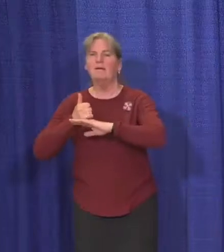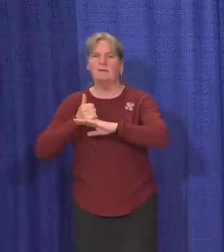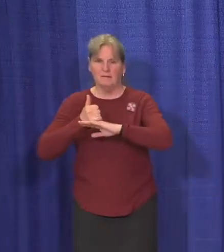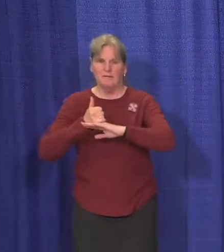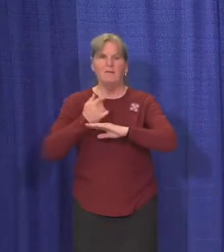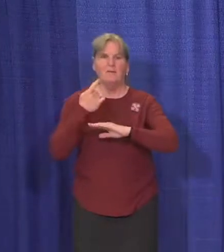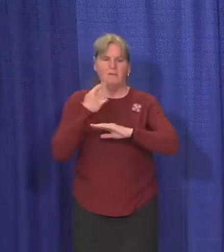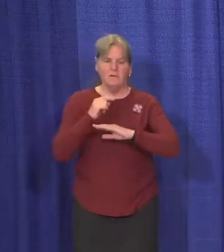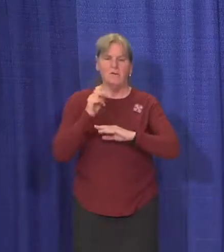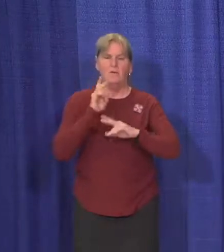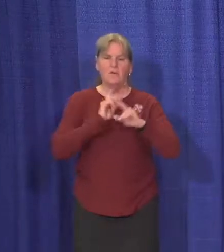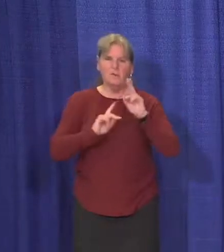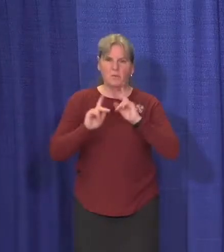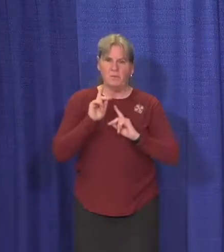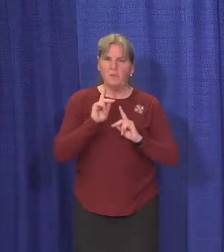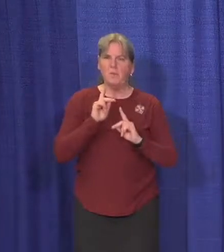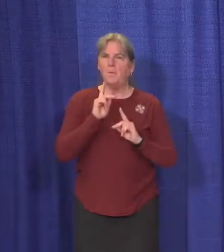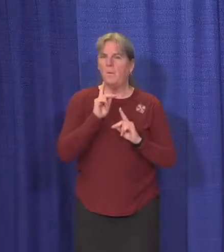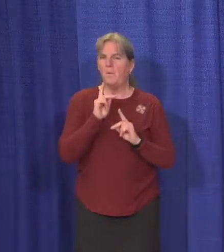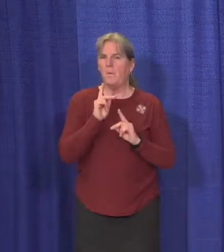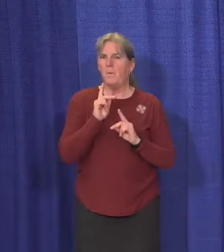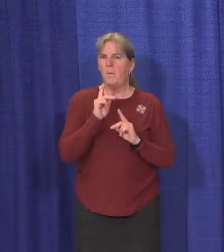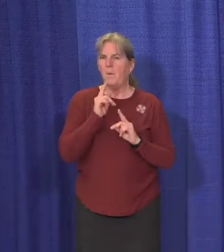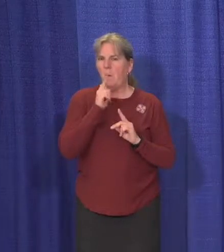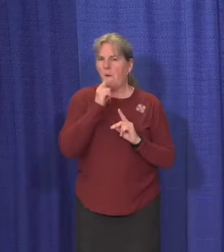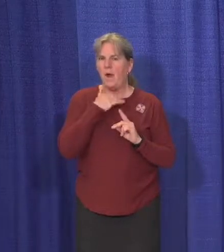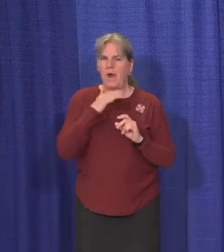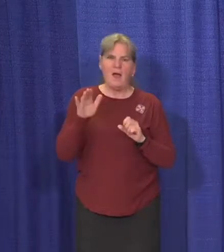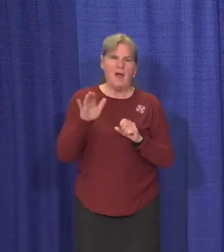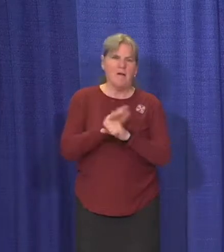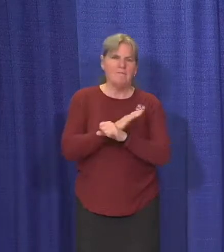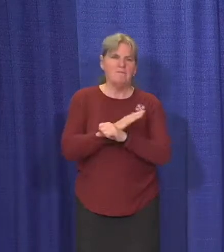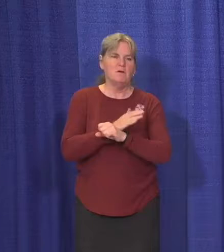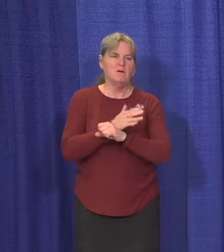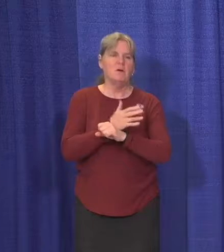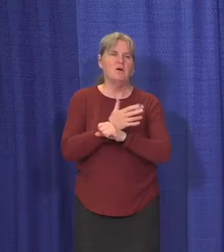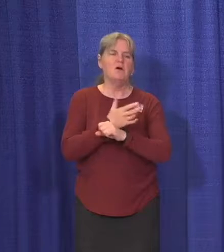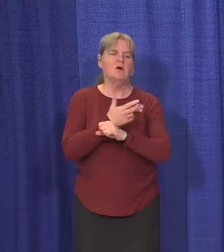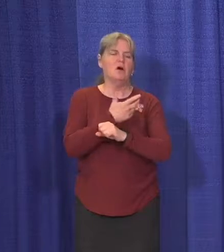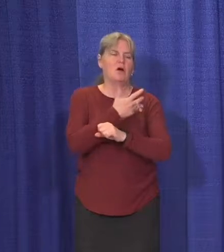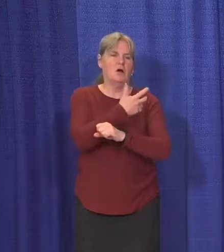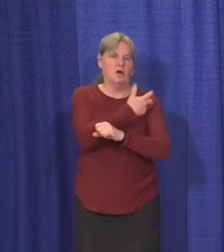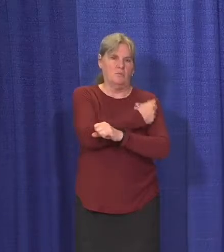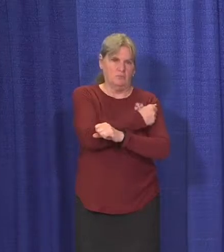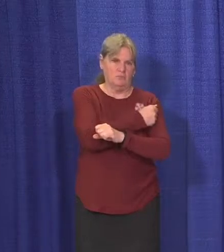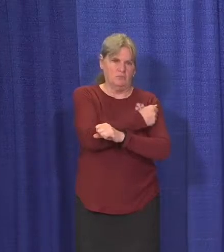steps beginning with that ability for people with full